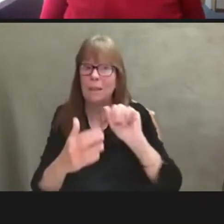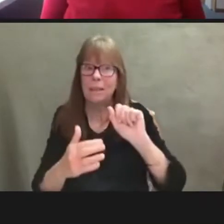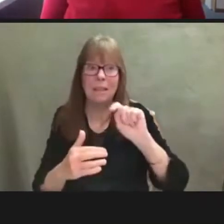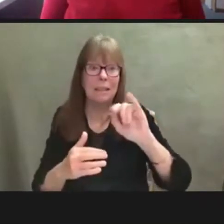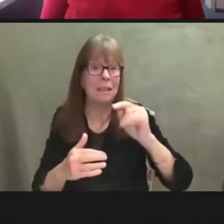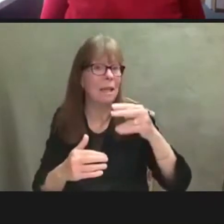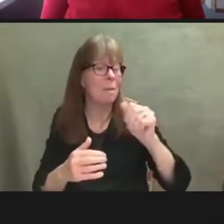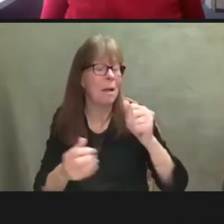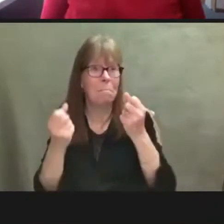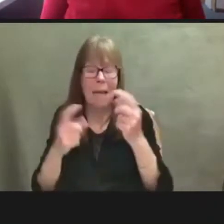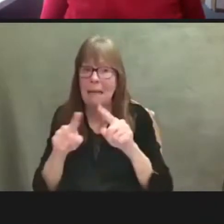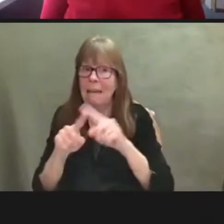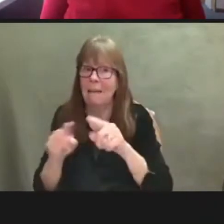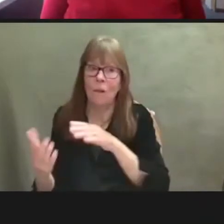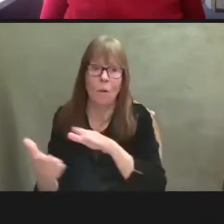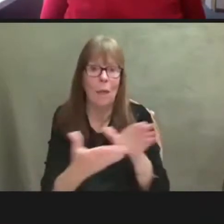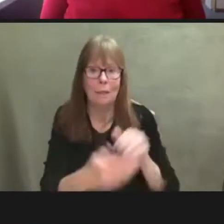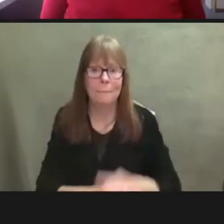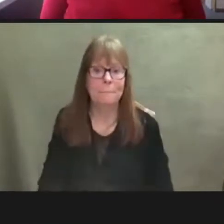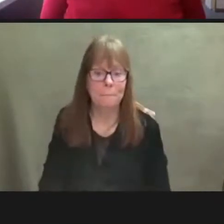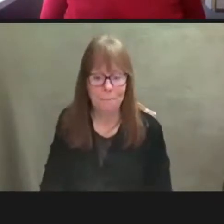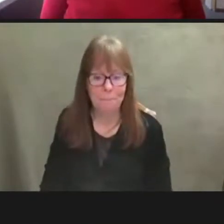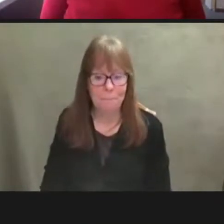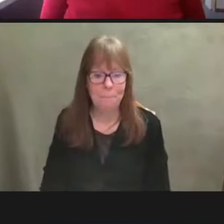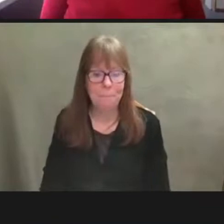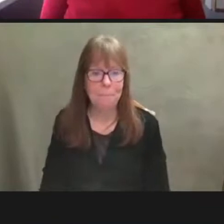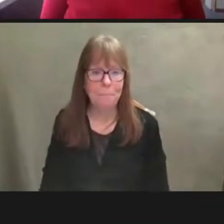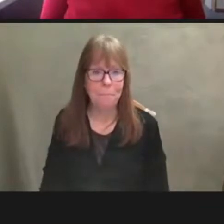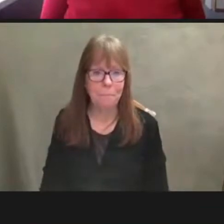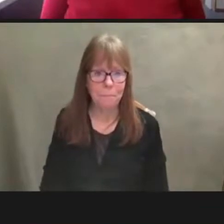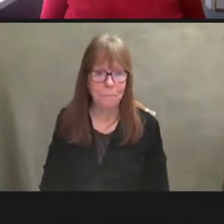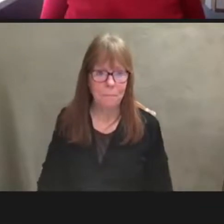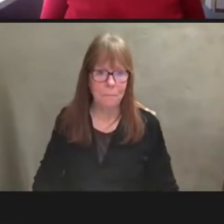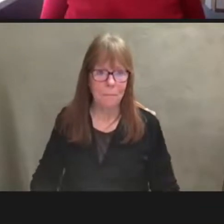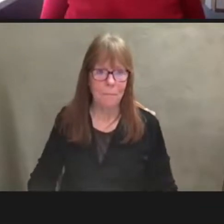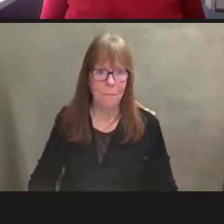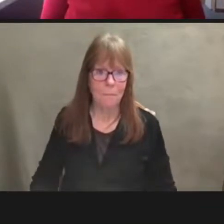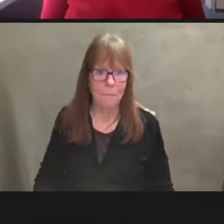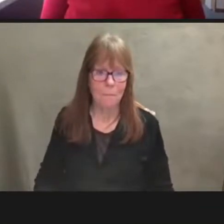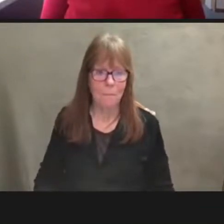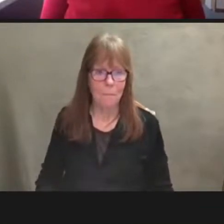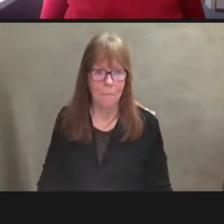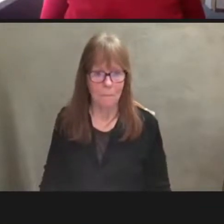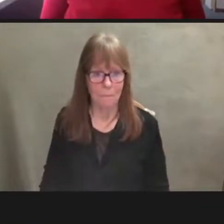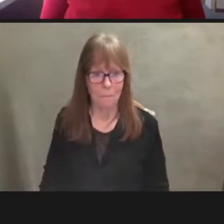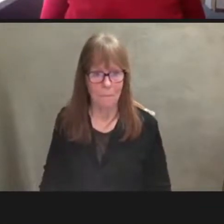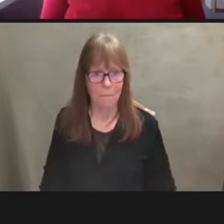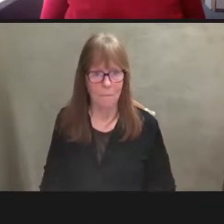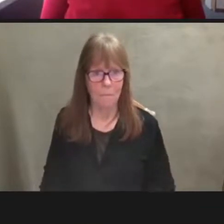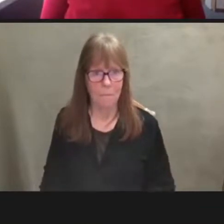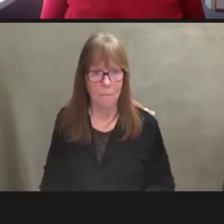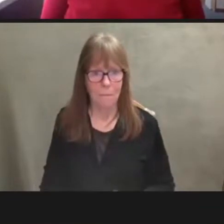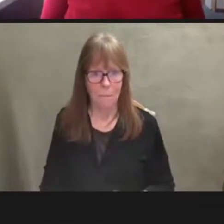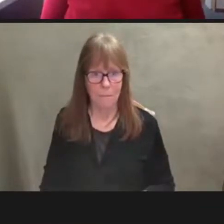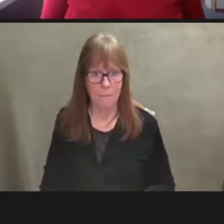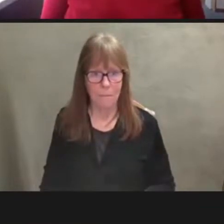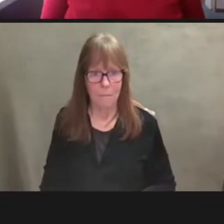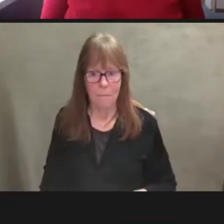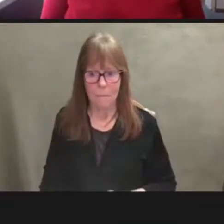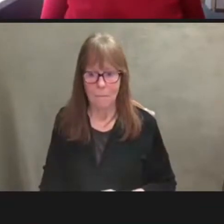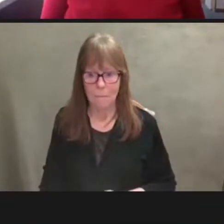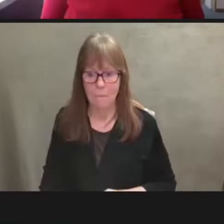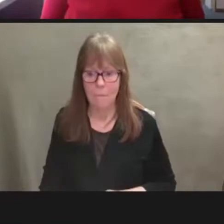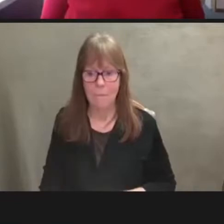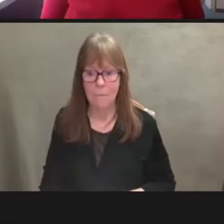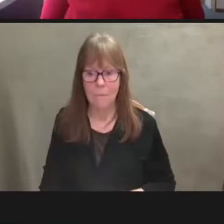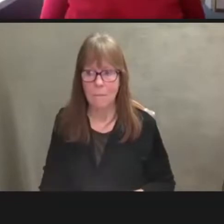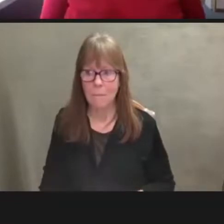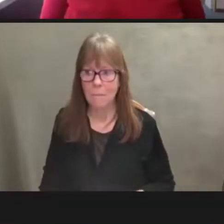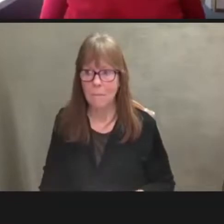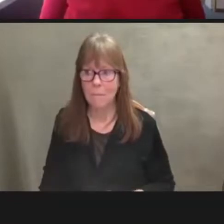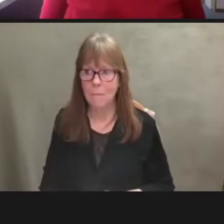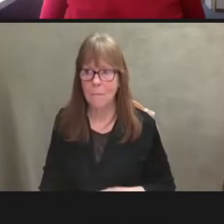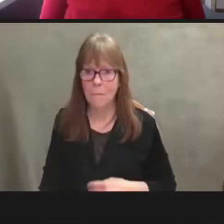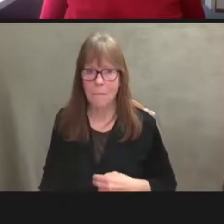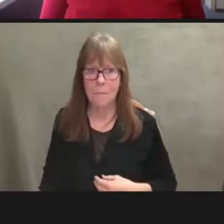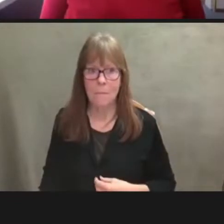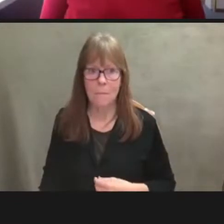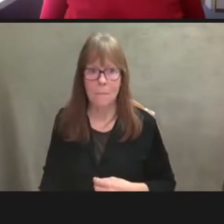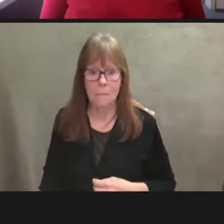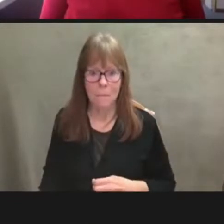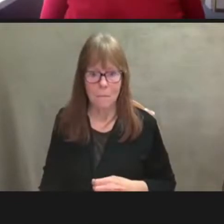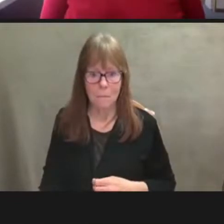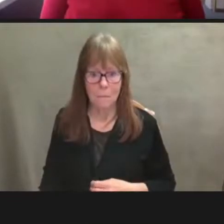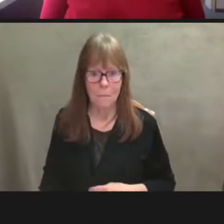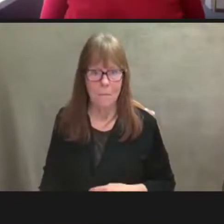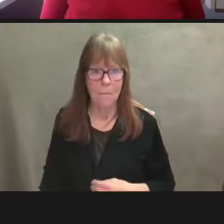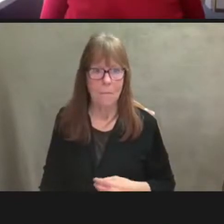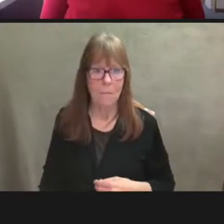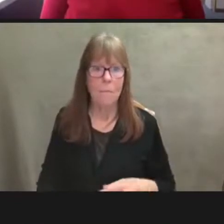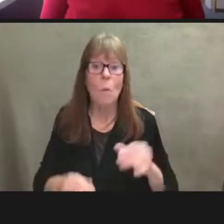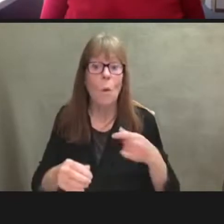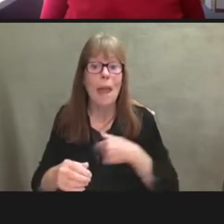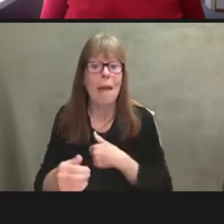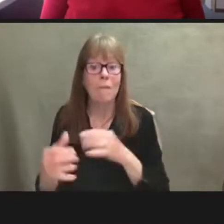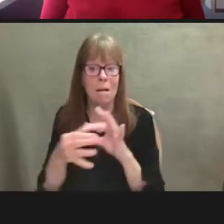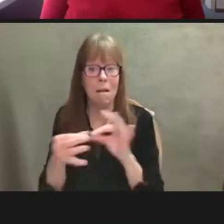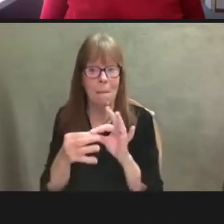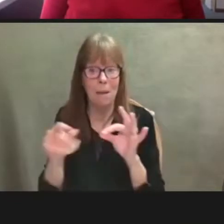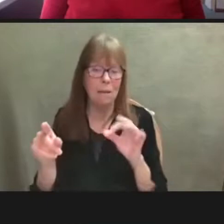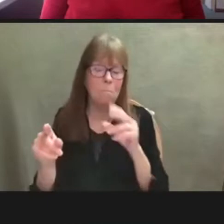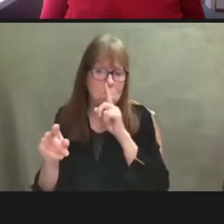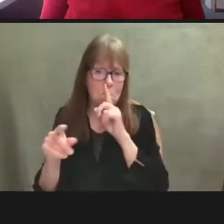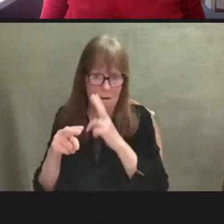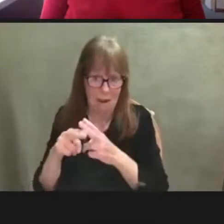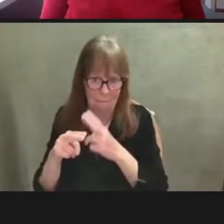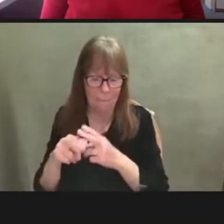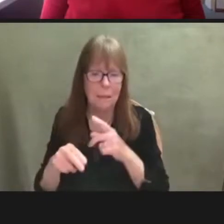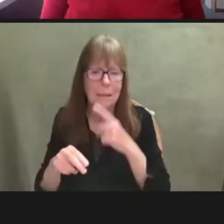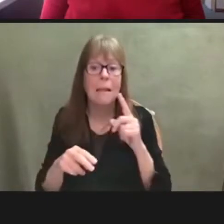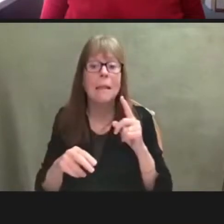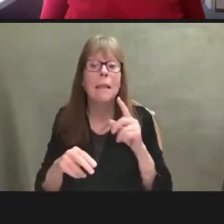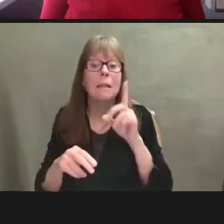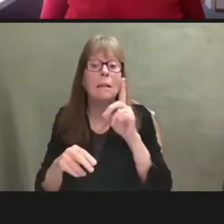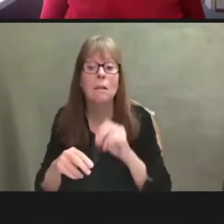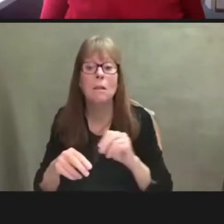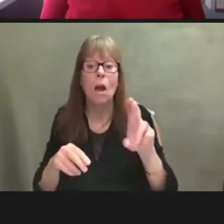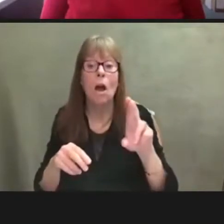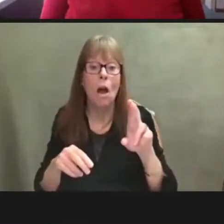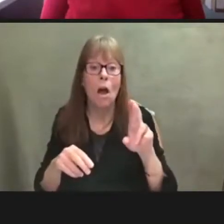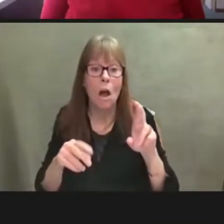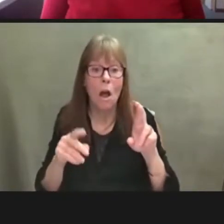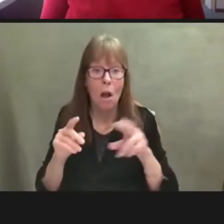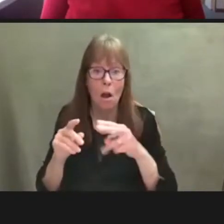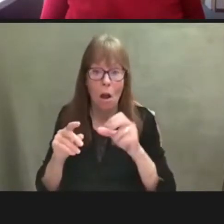You know, this is perfect timing right now; we have an anonymous comment